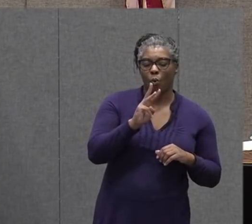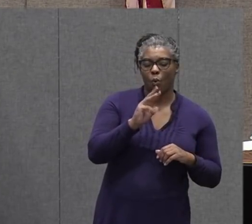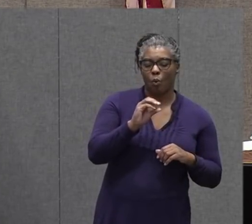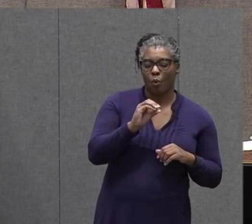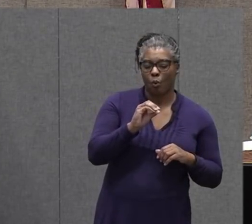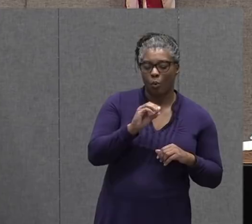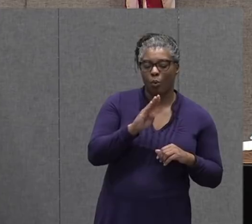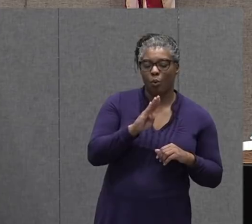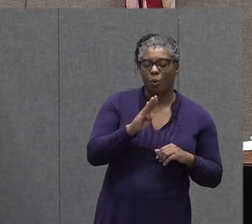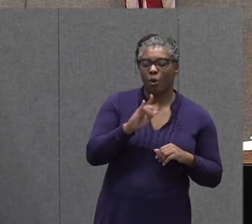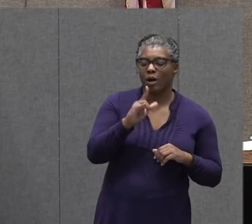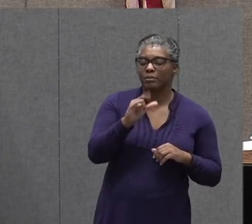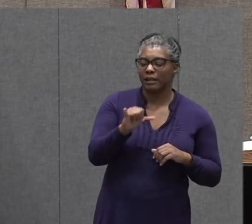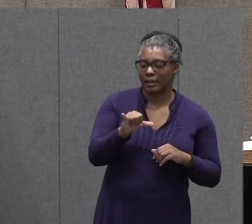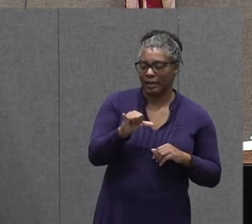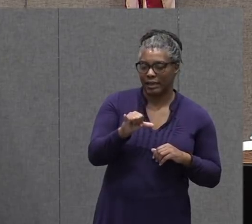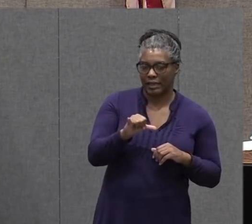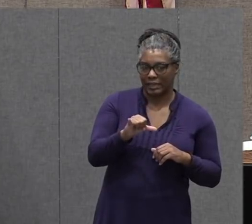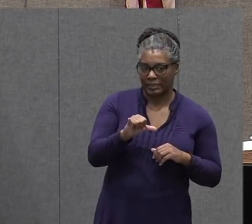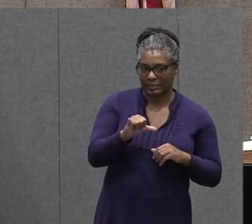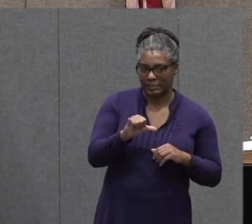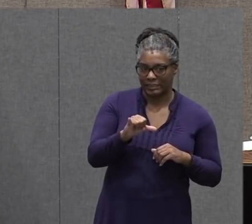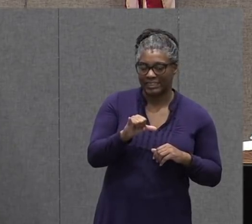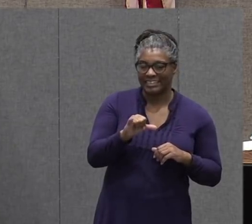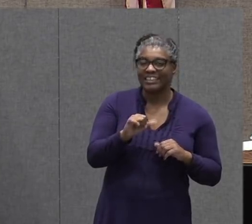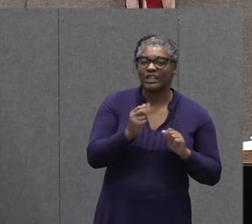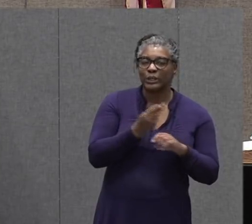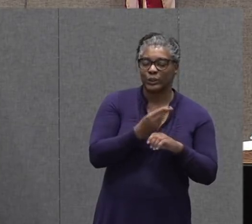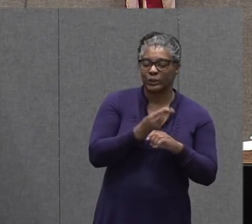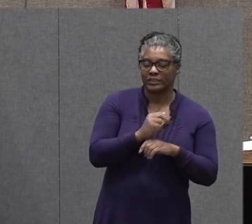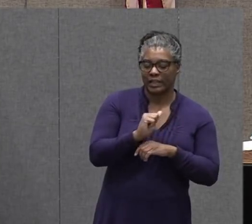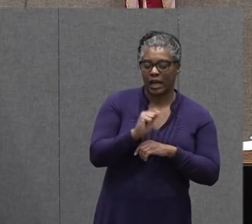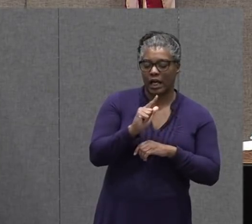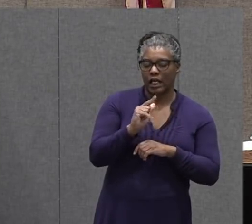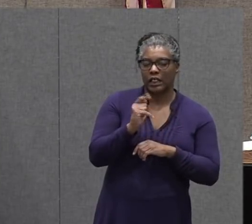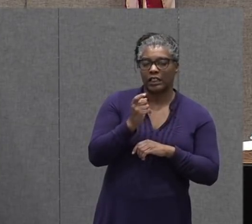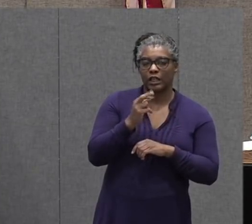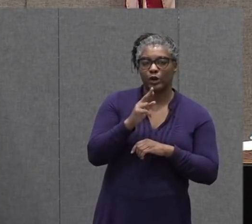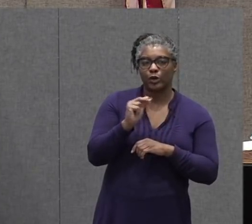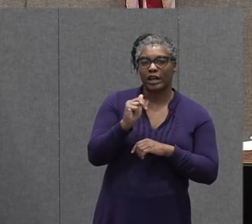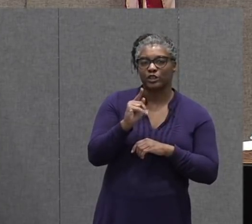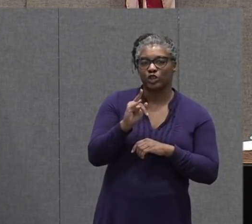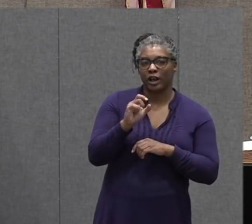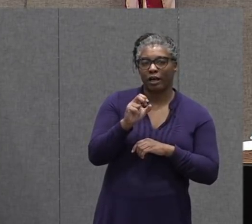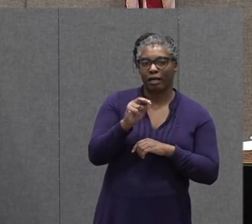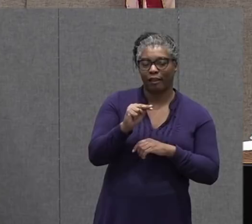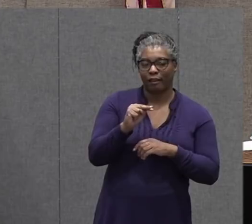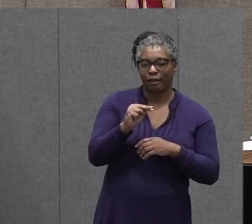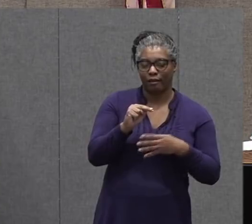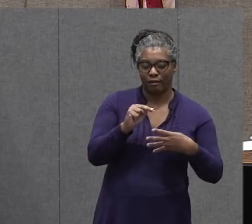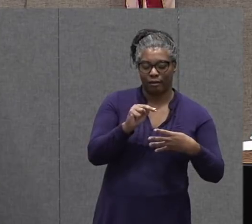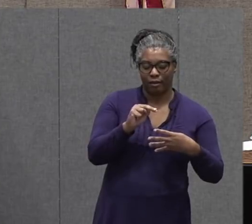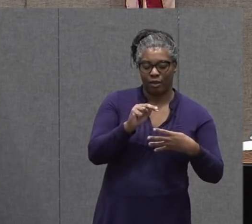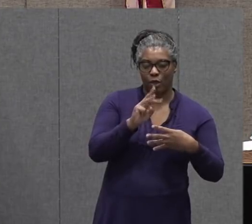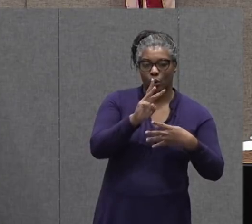Trying that alliteration thing. [Miss Garcia] How are you doing back there? [Mr. R] Well, my whisk,